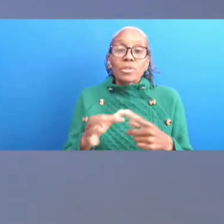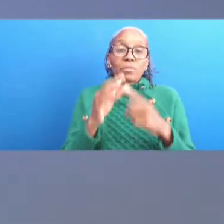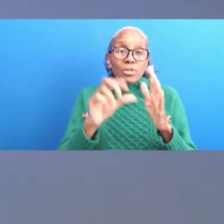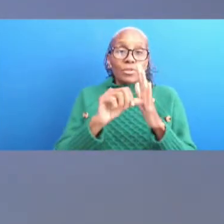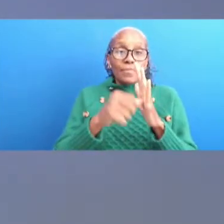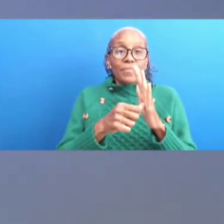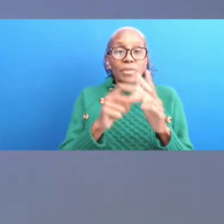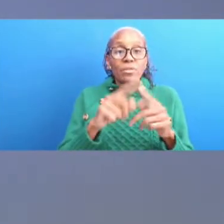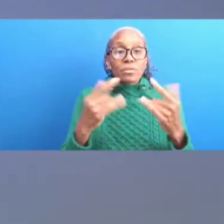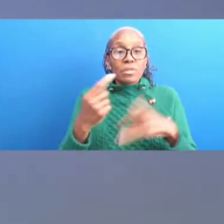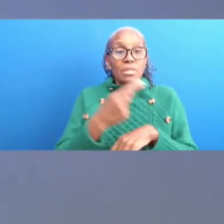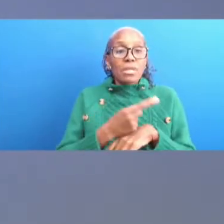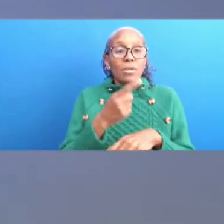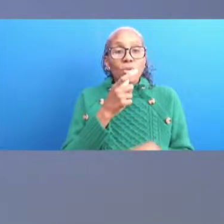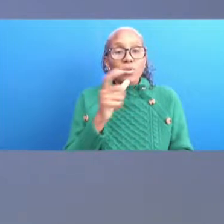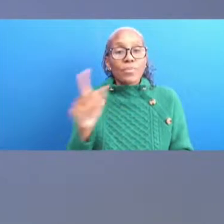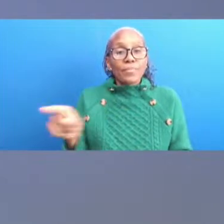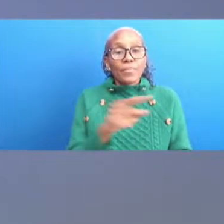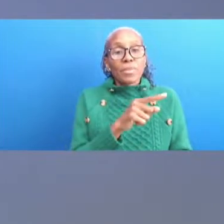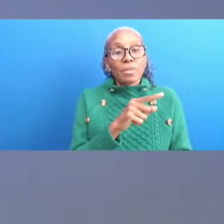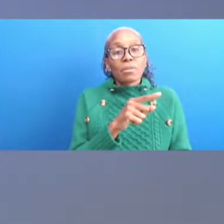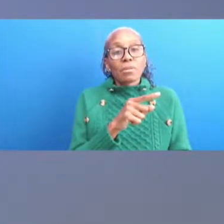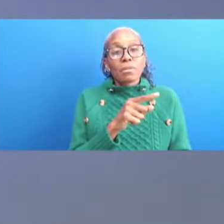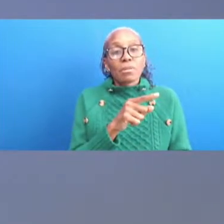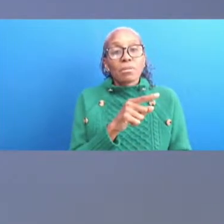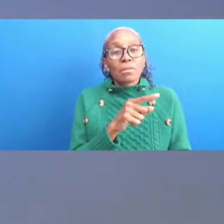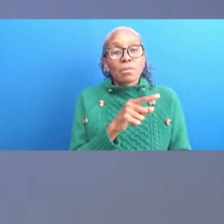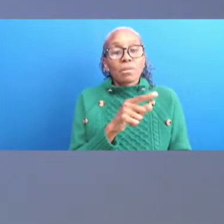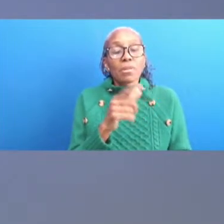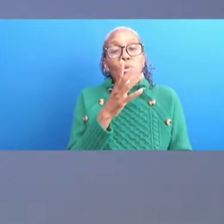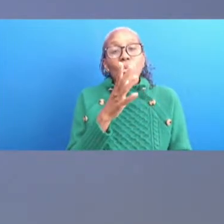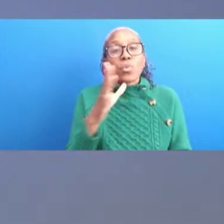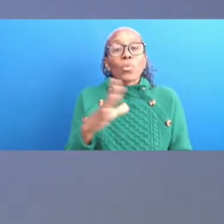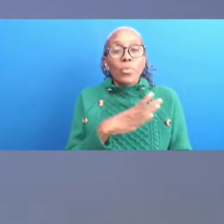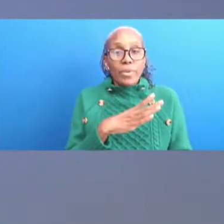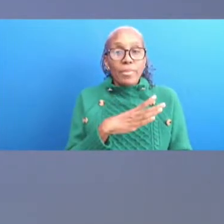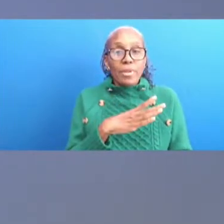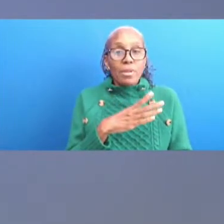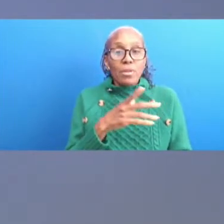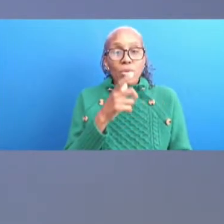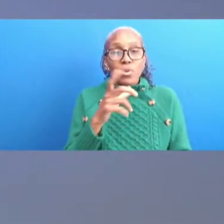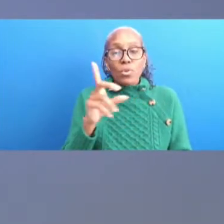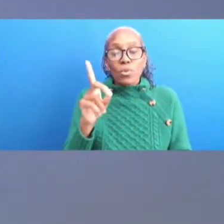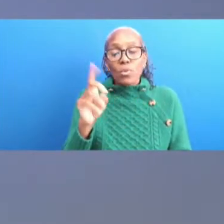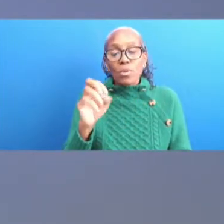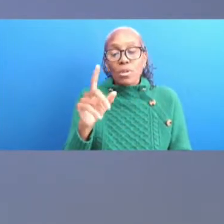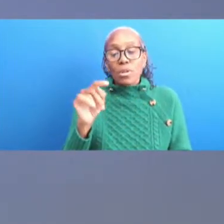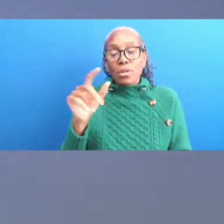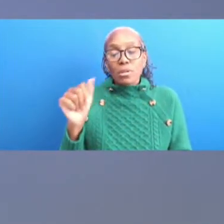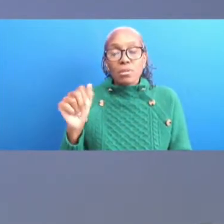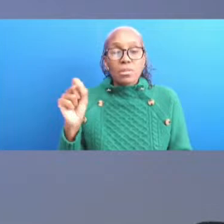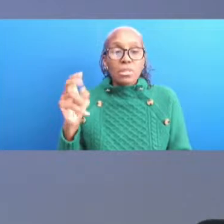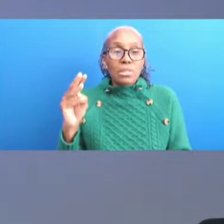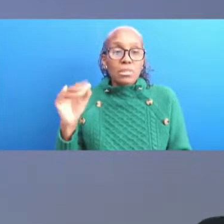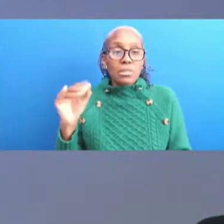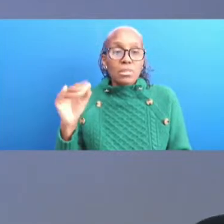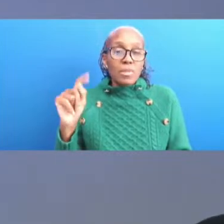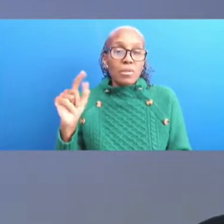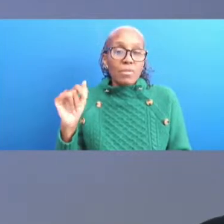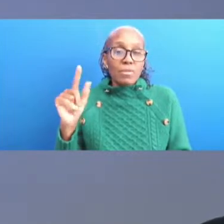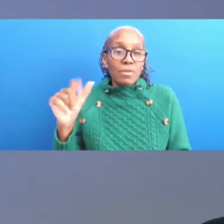OVER TO YOU, I DO WANT TO GIVE